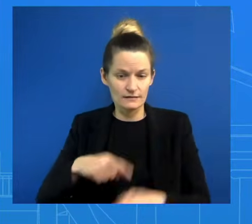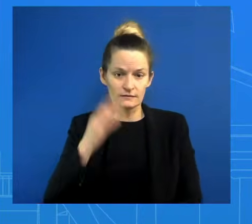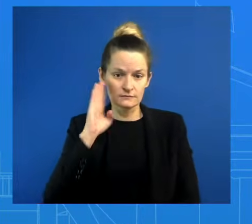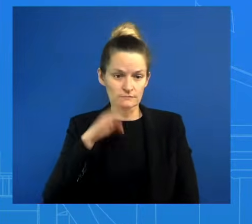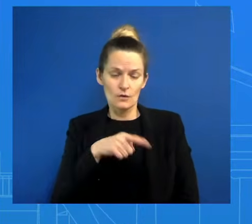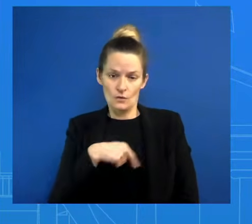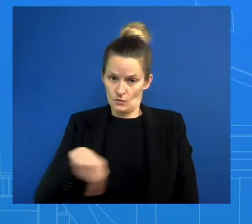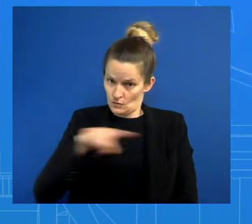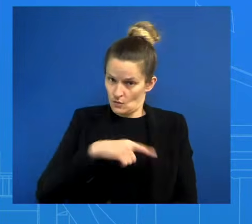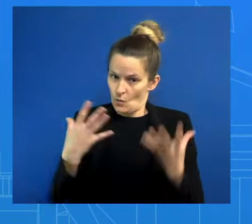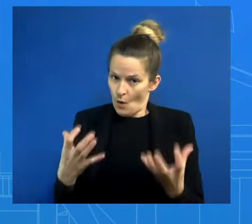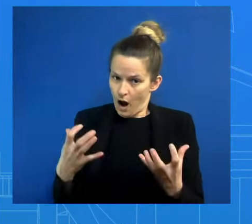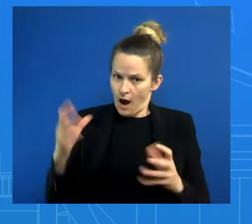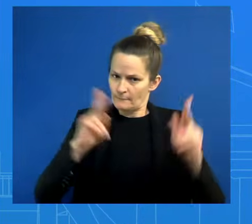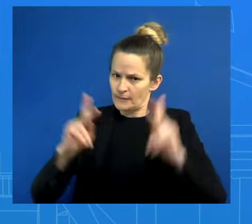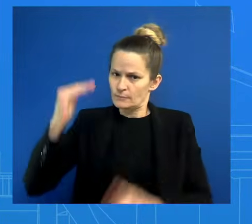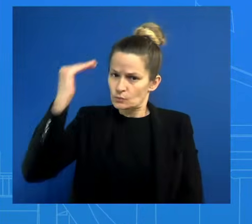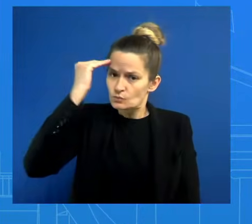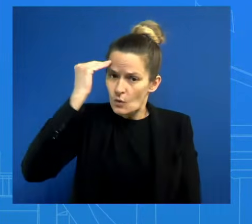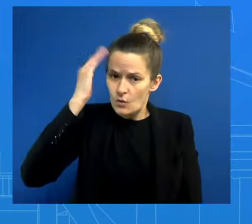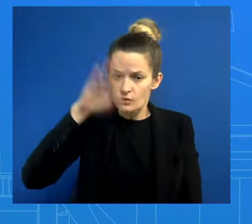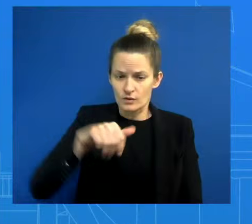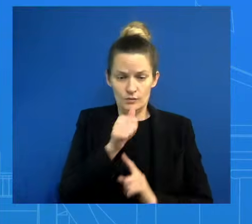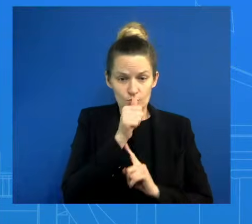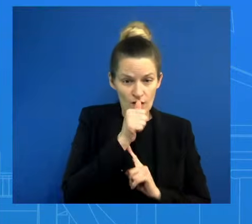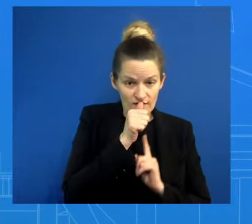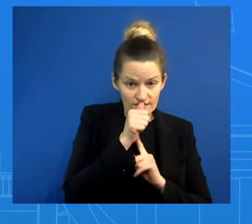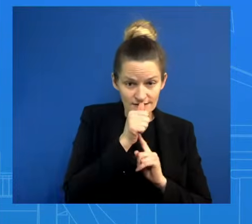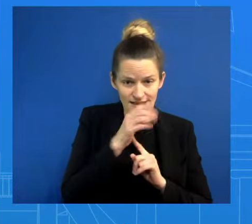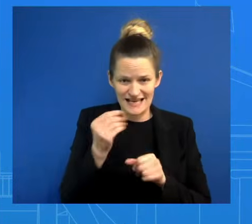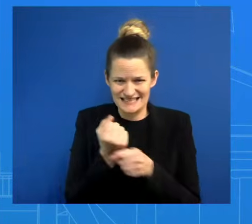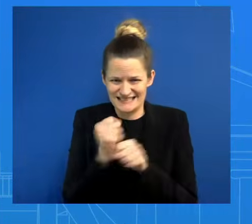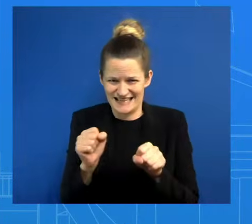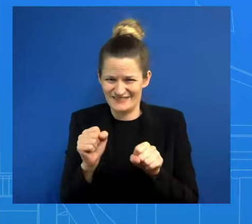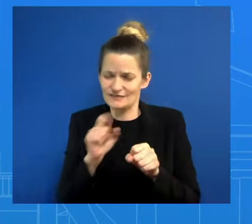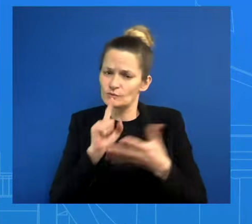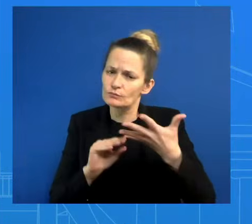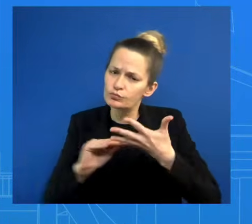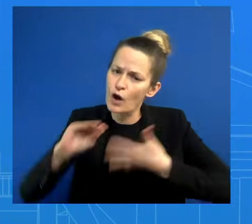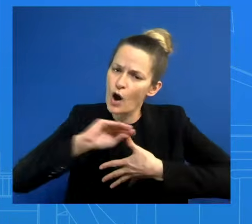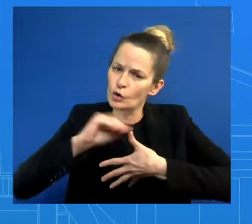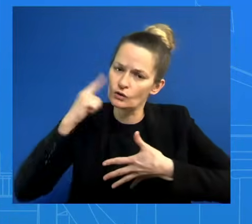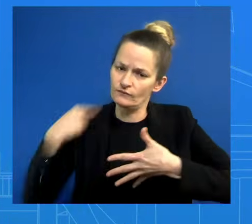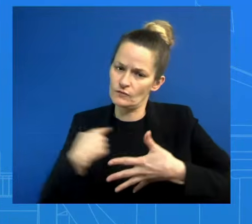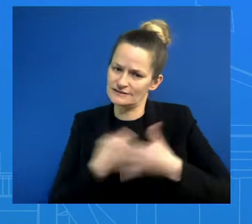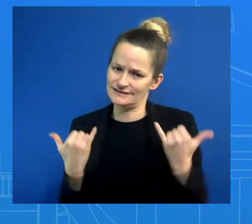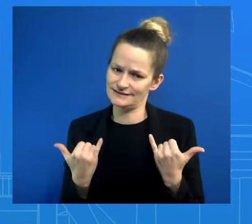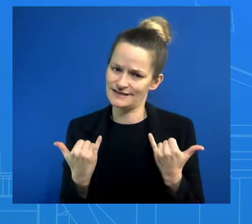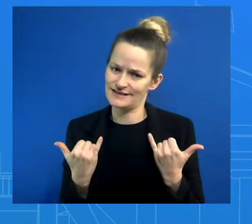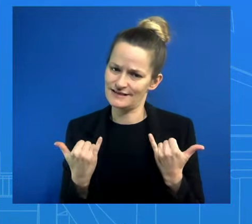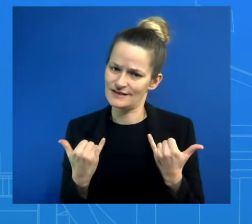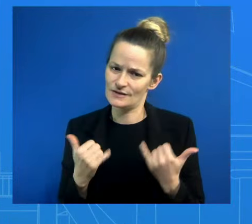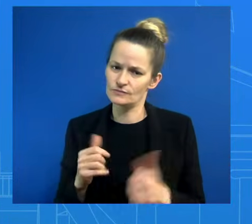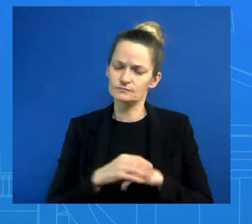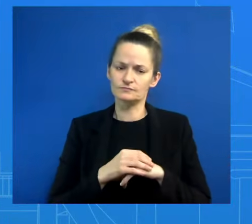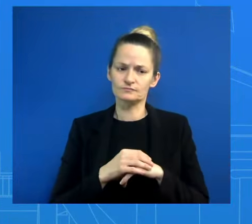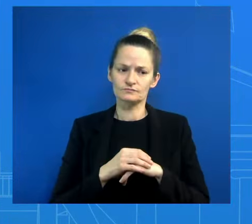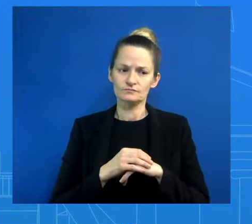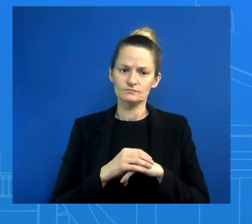when it comes to aggressively doing everything that we can to bring Americans home who are being wrongfully detained -- bringing them home safely.